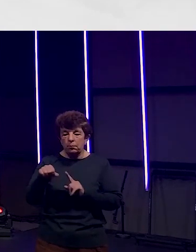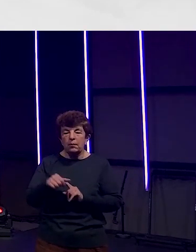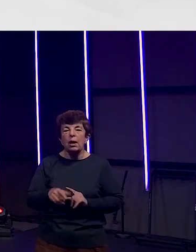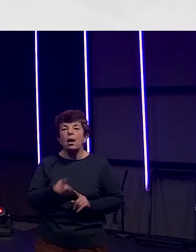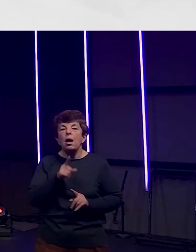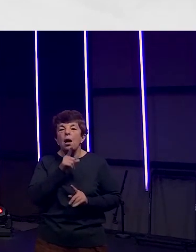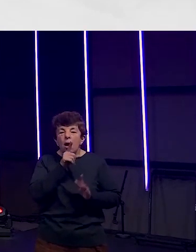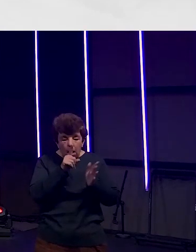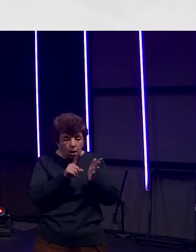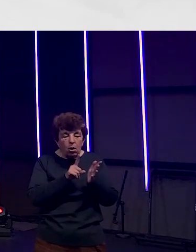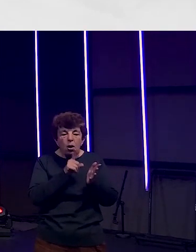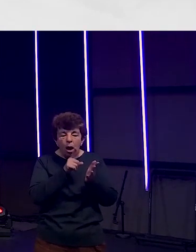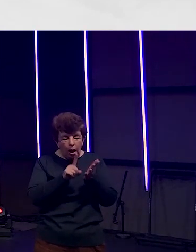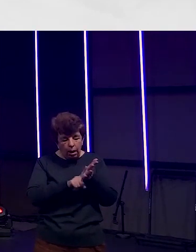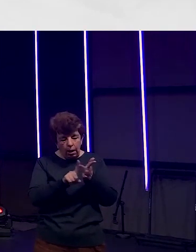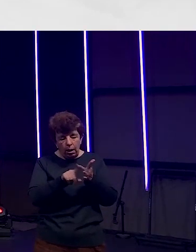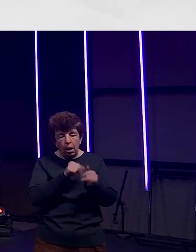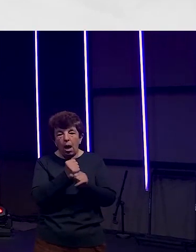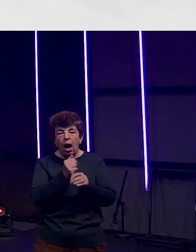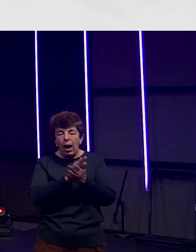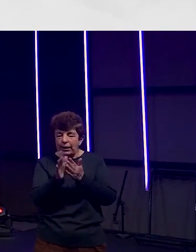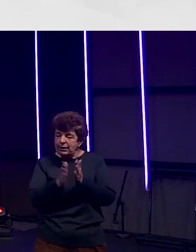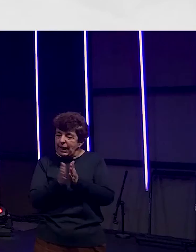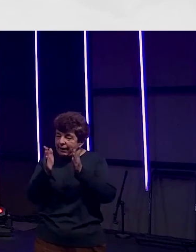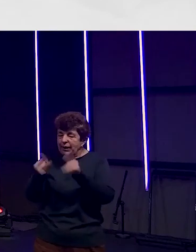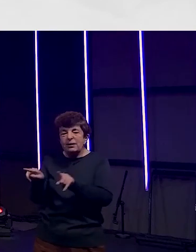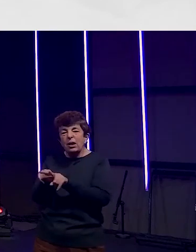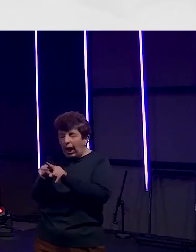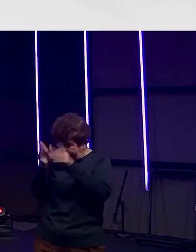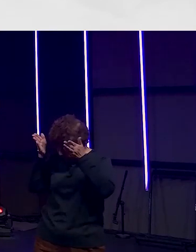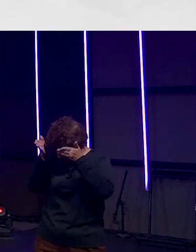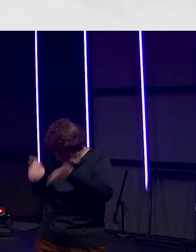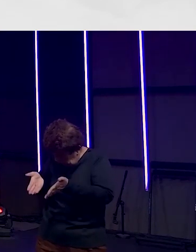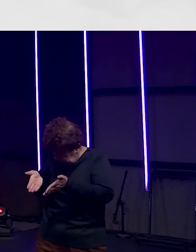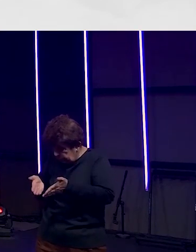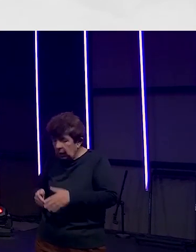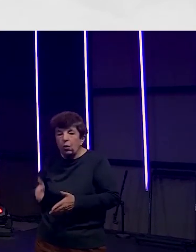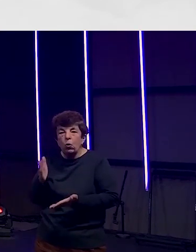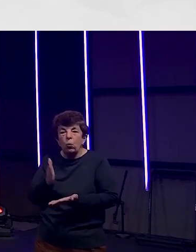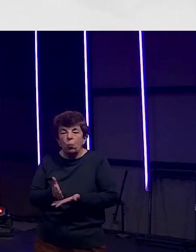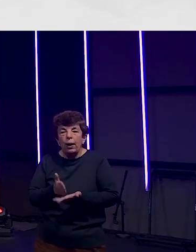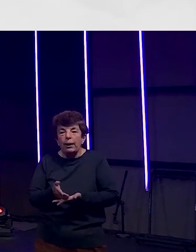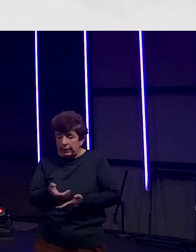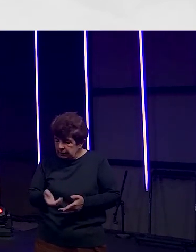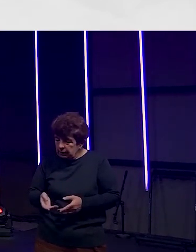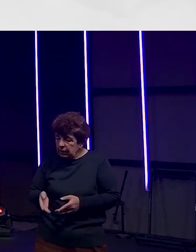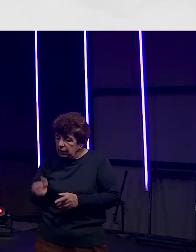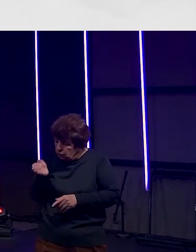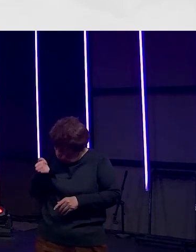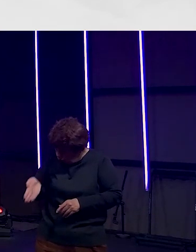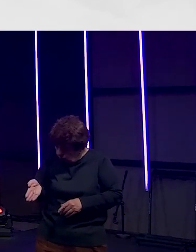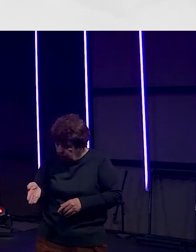A light on the other hand is focused it really is direction finding